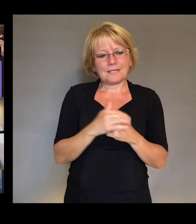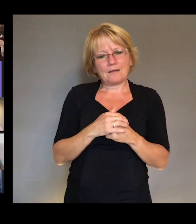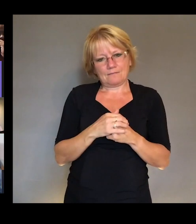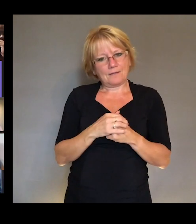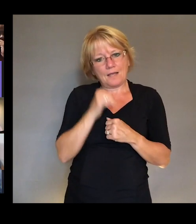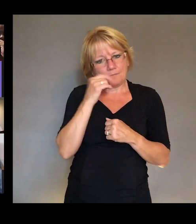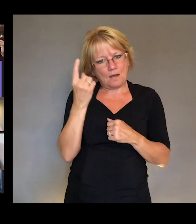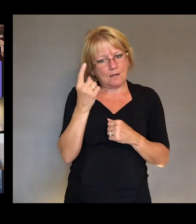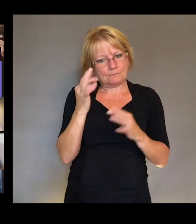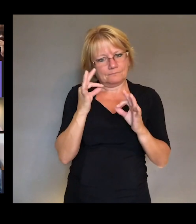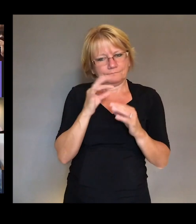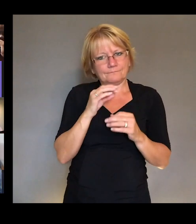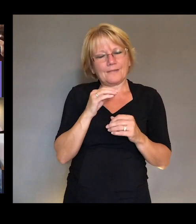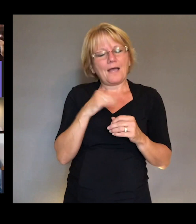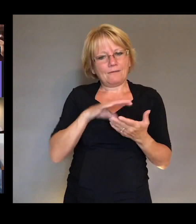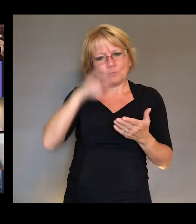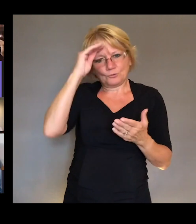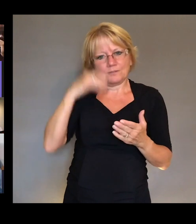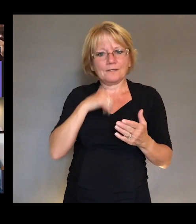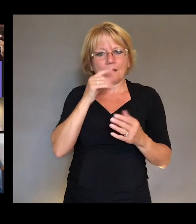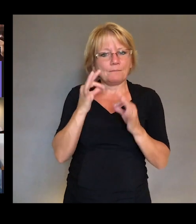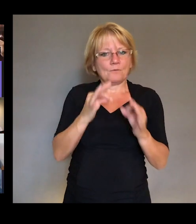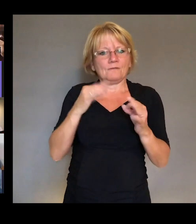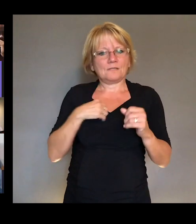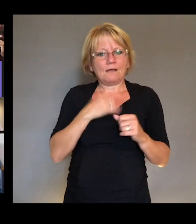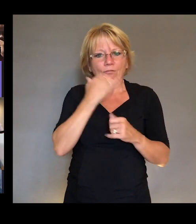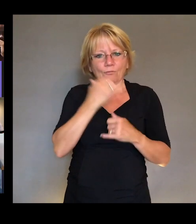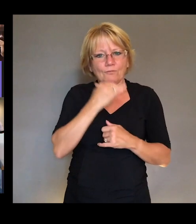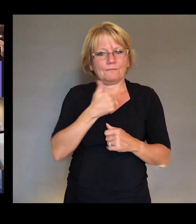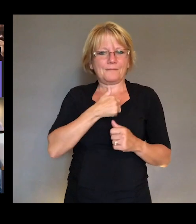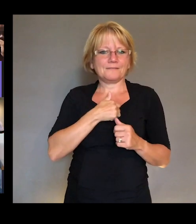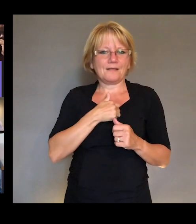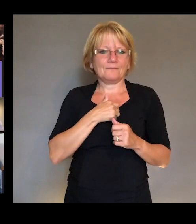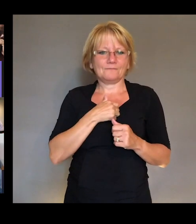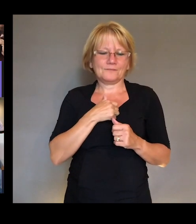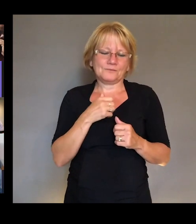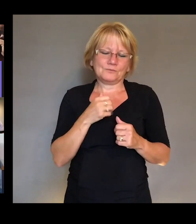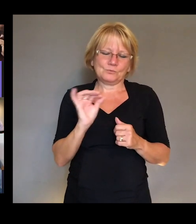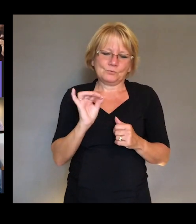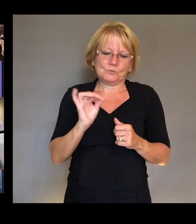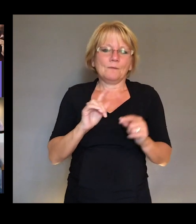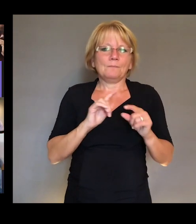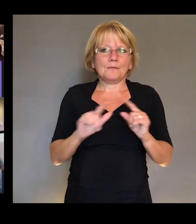I don't do this well all the time at all. And I have learned this the hard way, I have done some things very unskillfully,